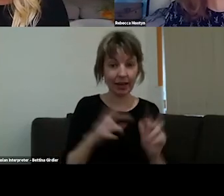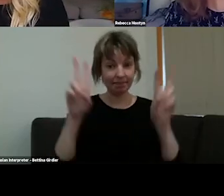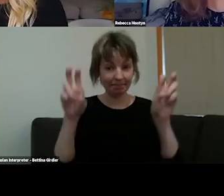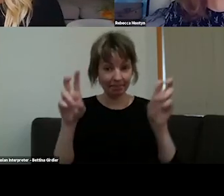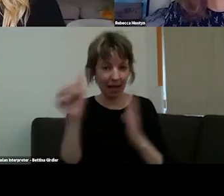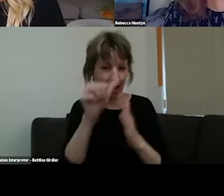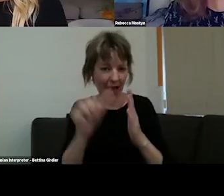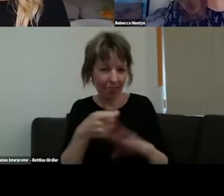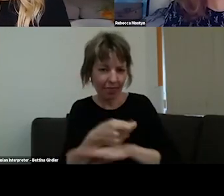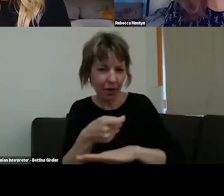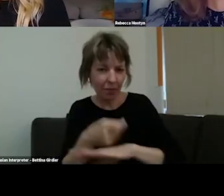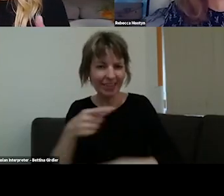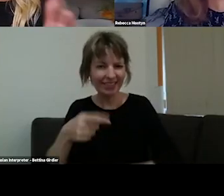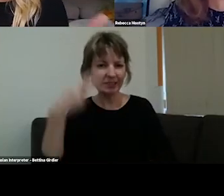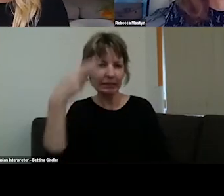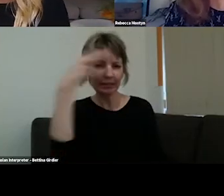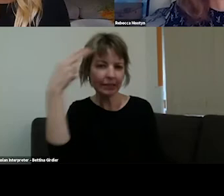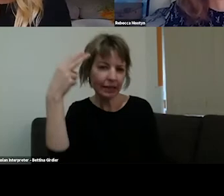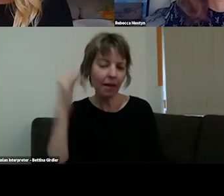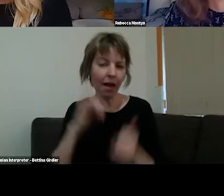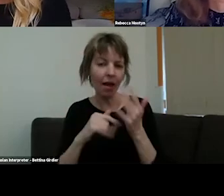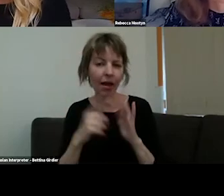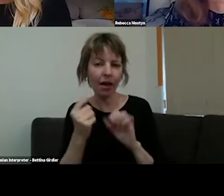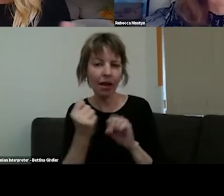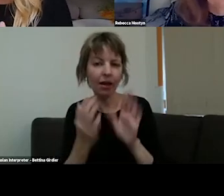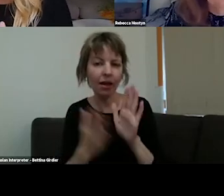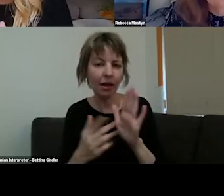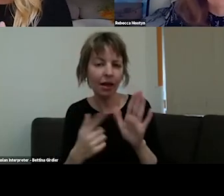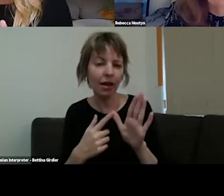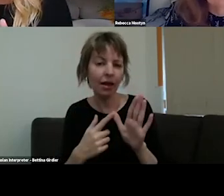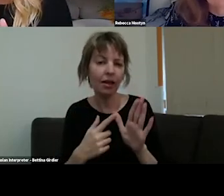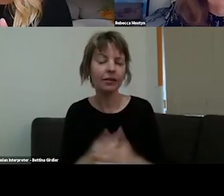of stigma attached to arts being - REBECCA MOSTYN: Just